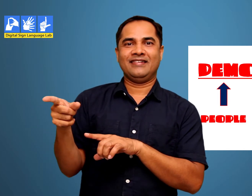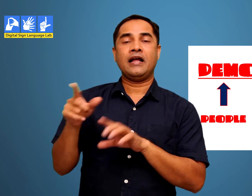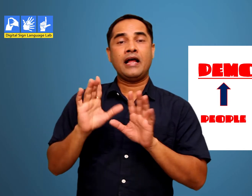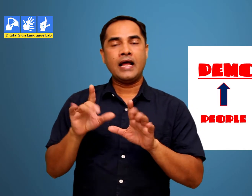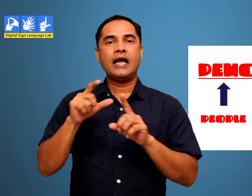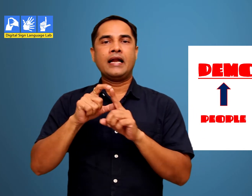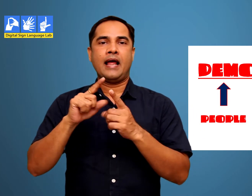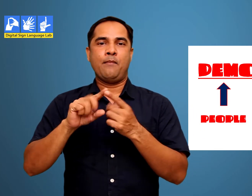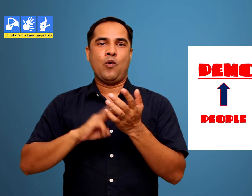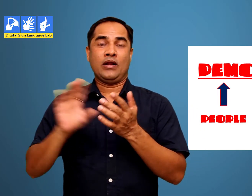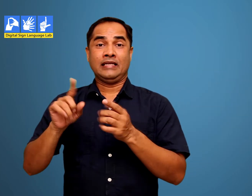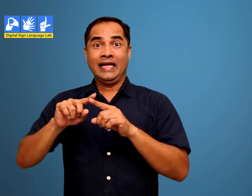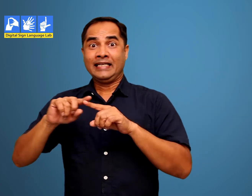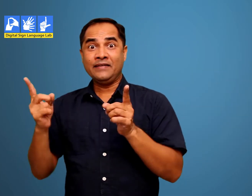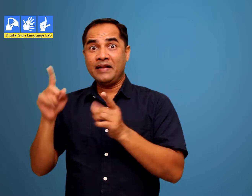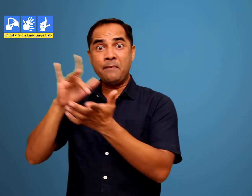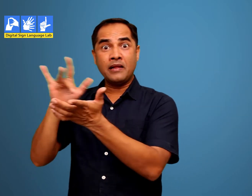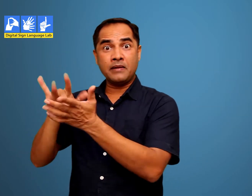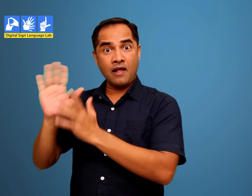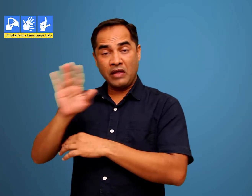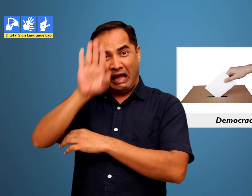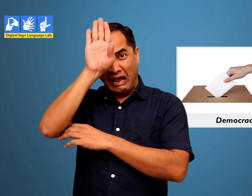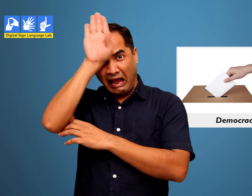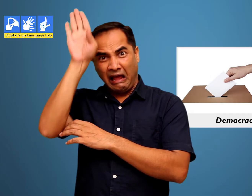there are different systems in the world. For example: Monarchy - where Kings rule